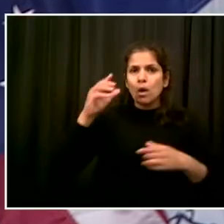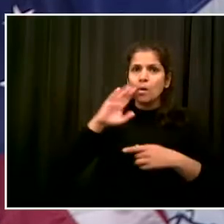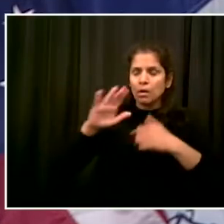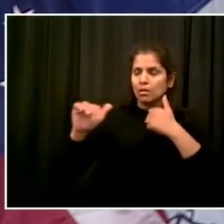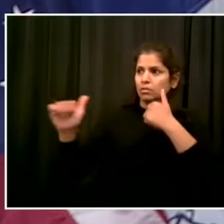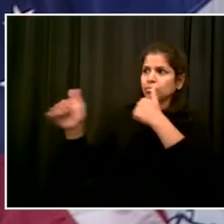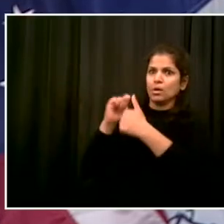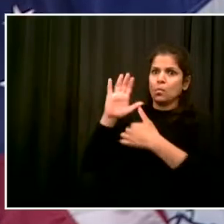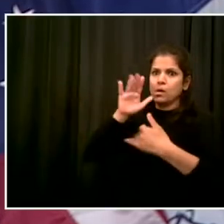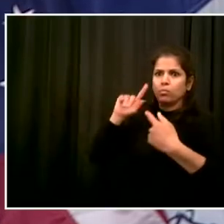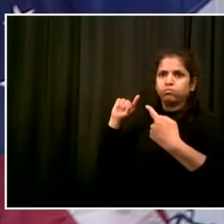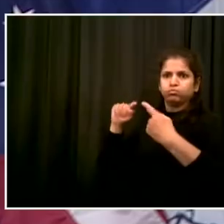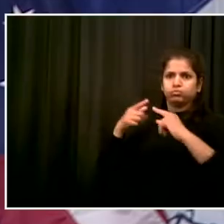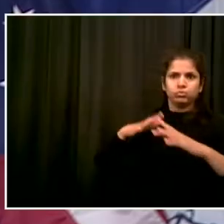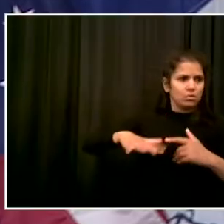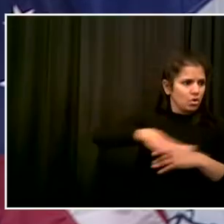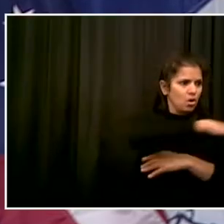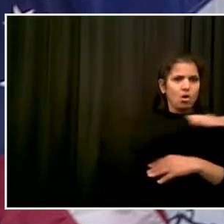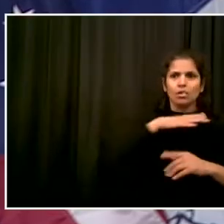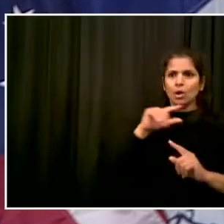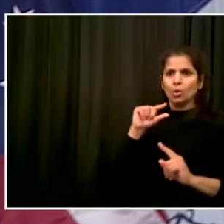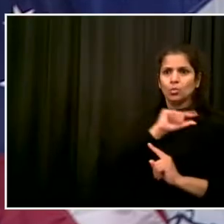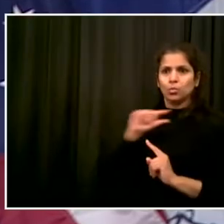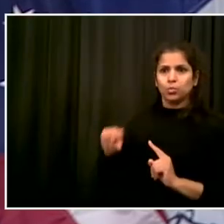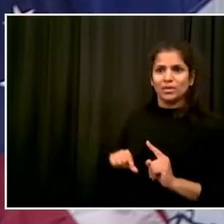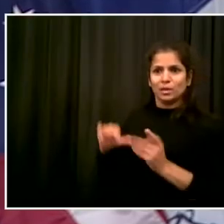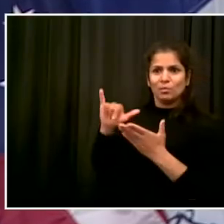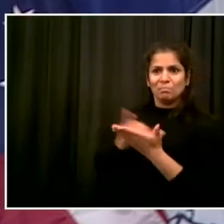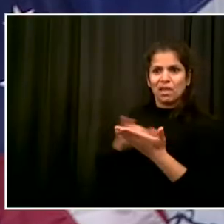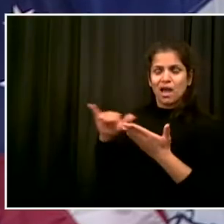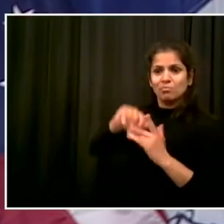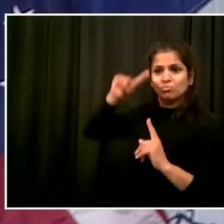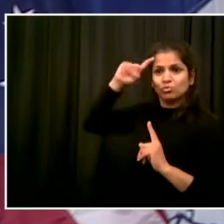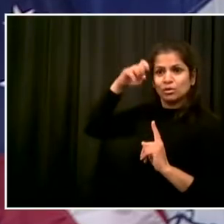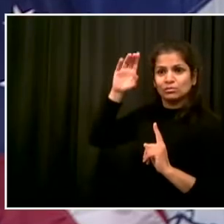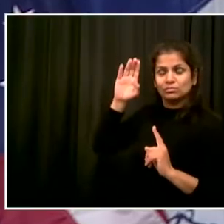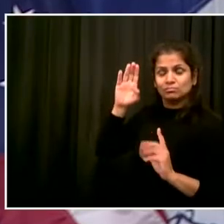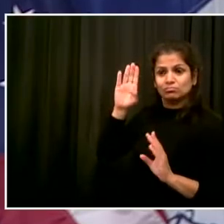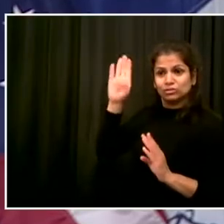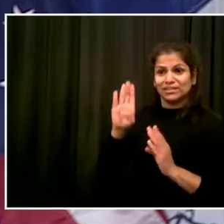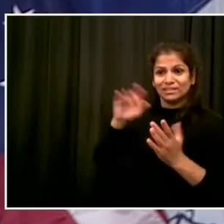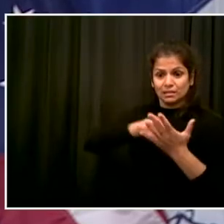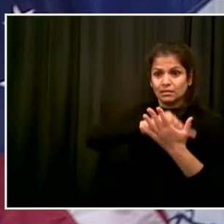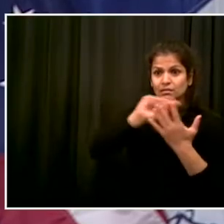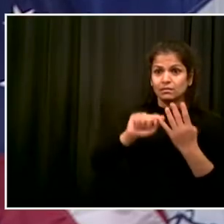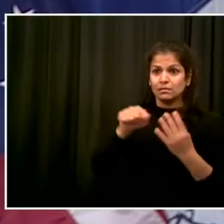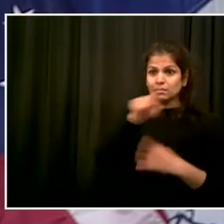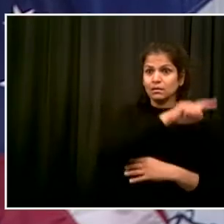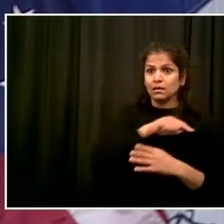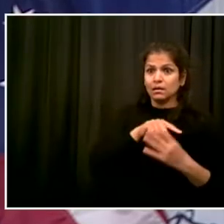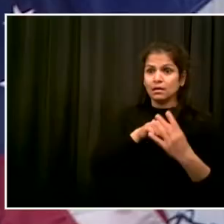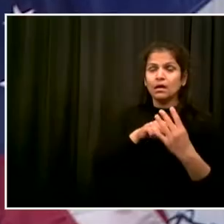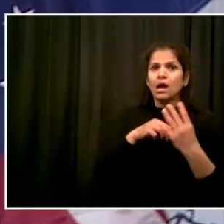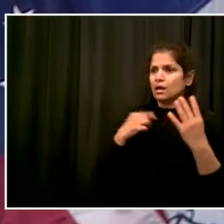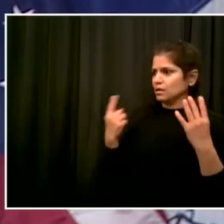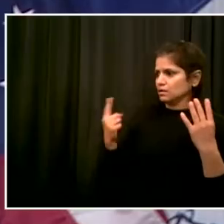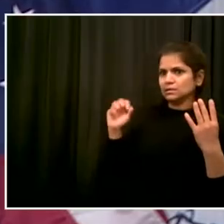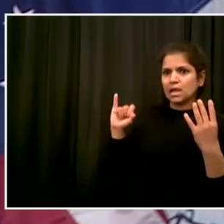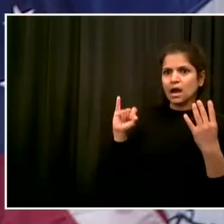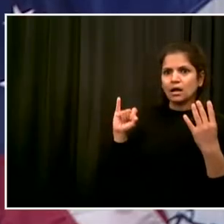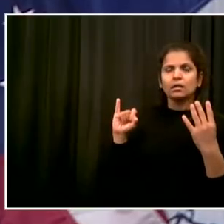BACK MUCH FURTHER